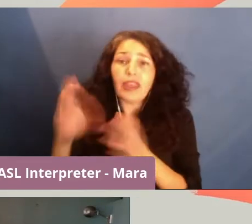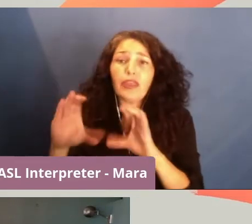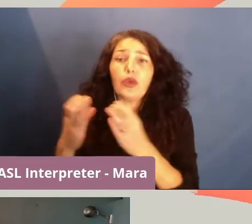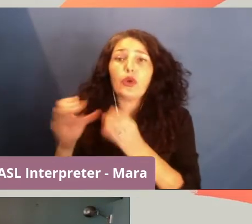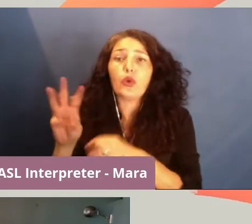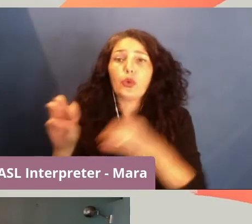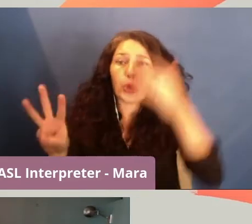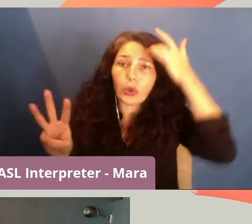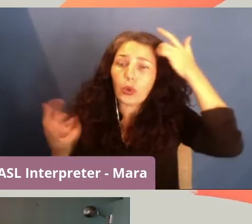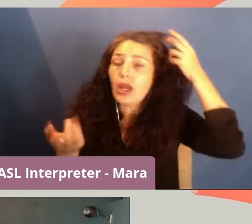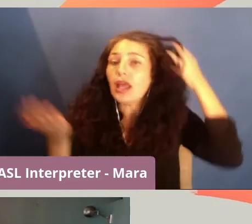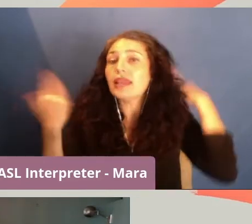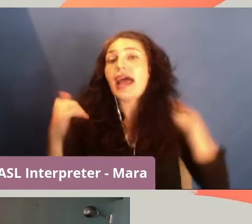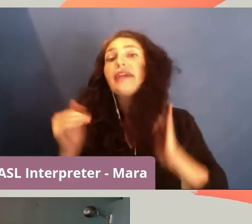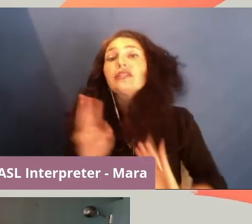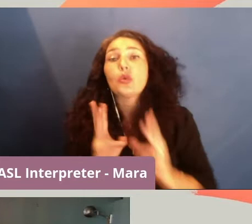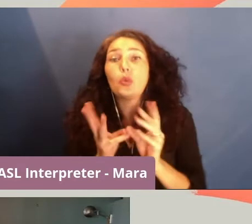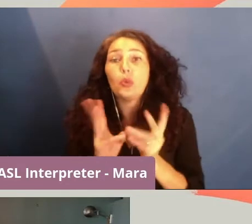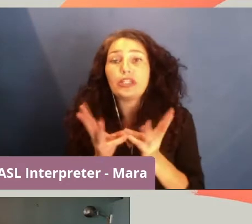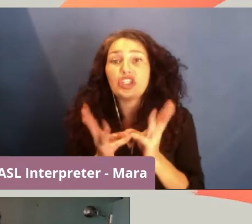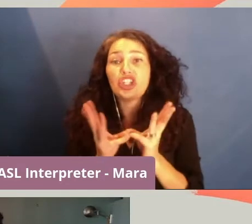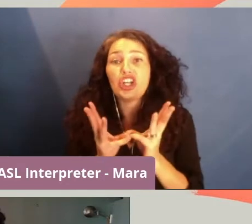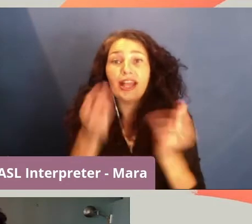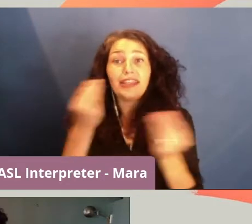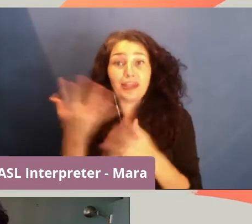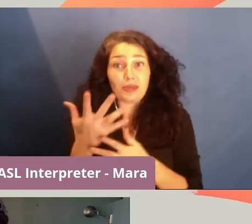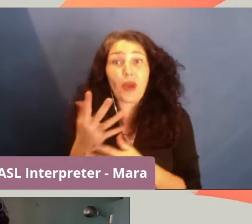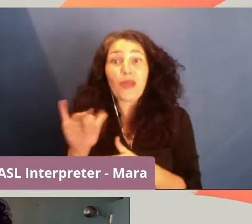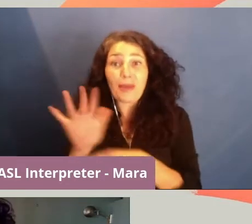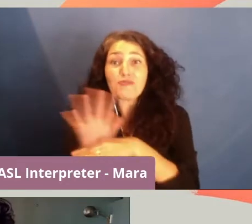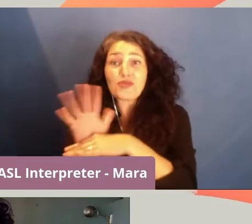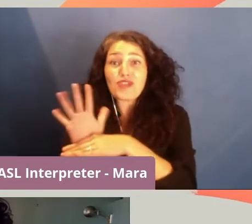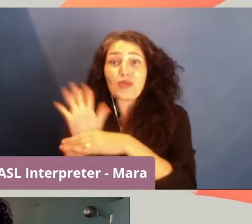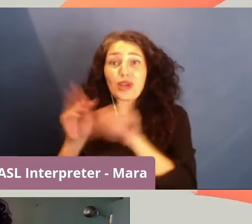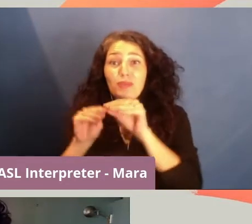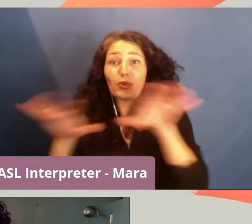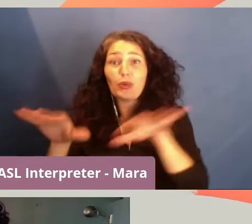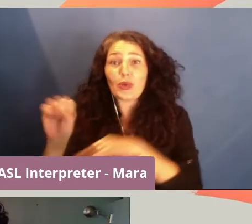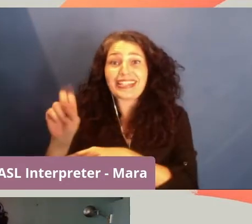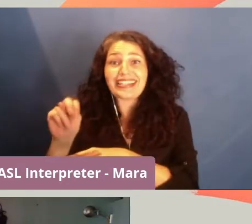that "Disclosure" was gonna premiere at Sundance. And I think in January of 2020,